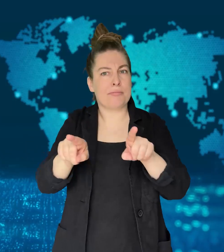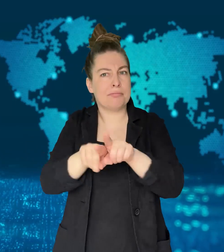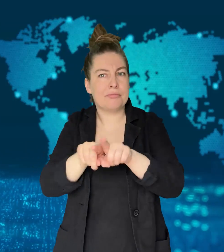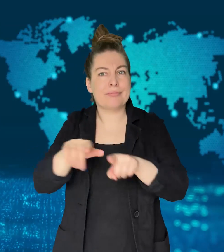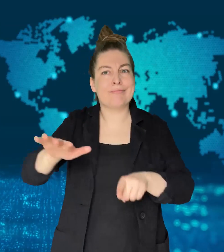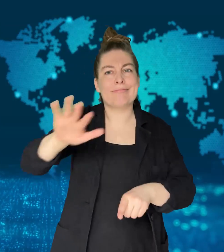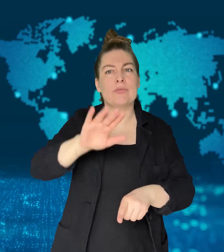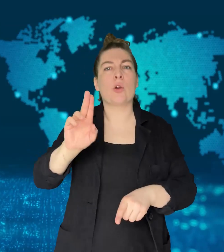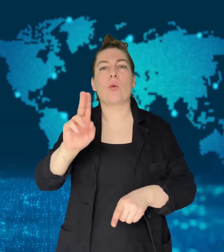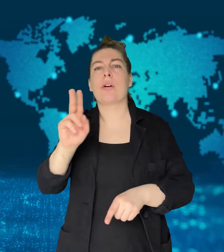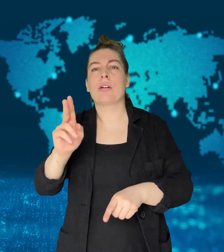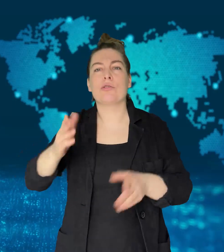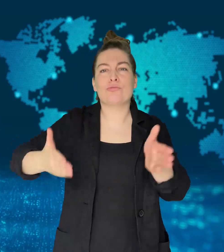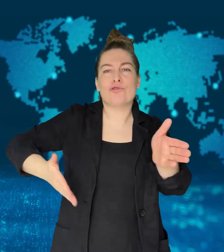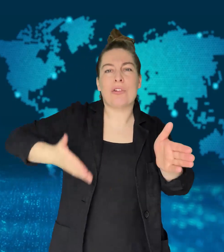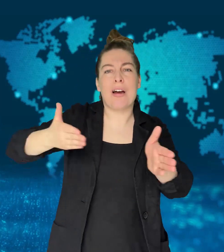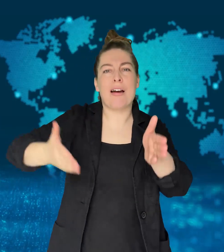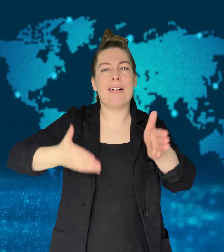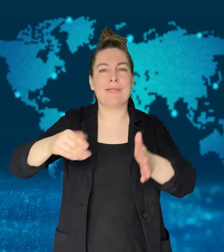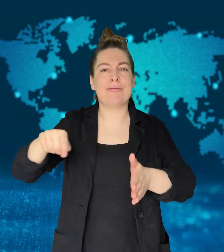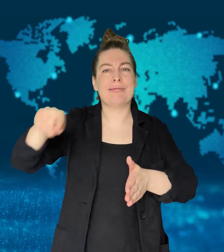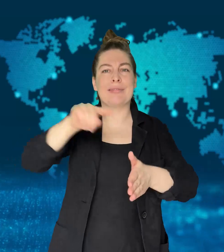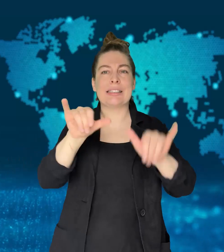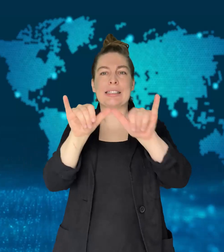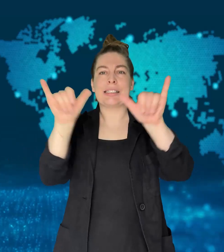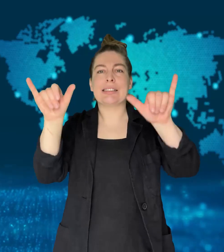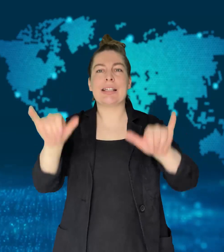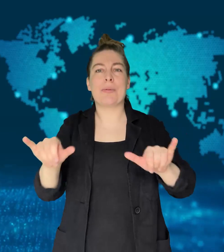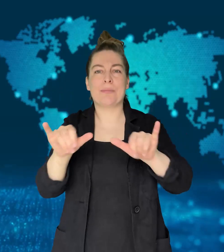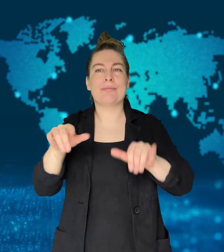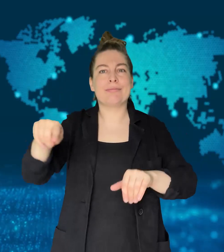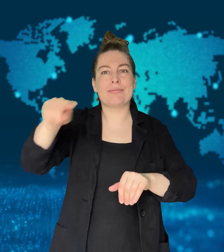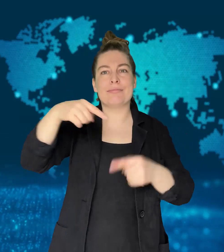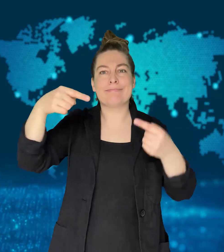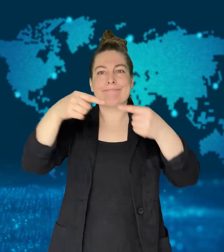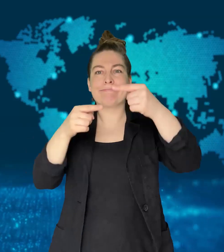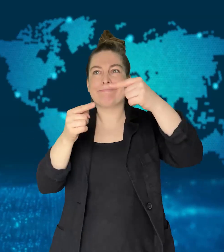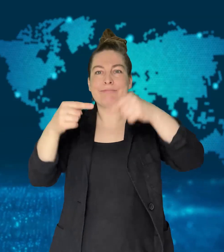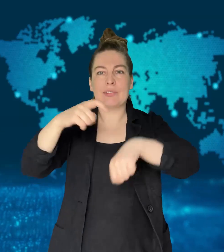frequently delayed railway system